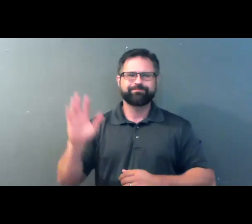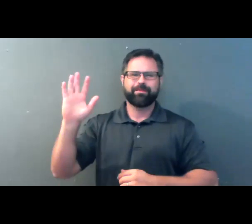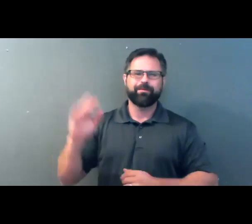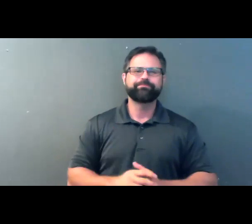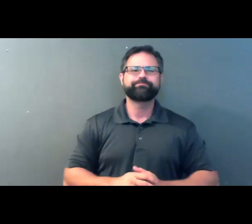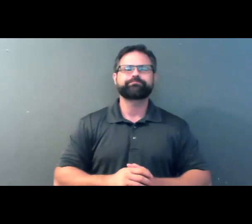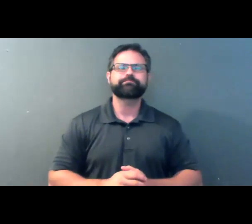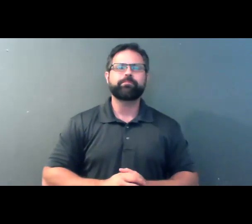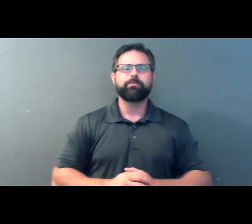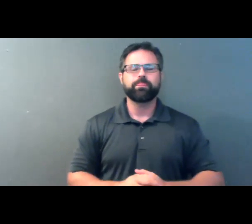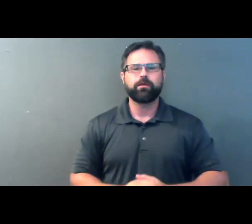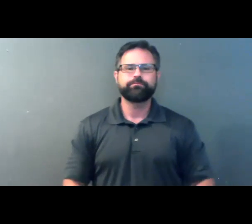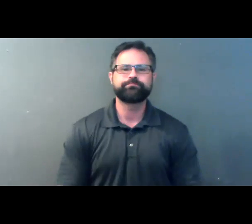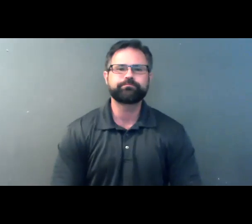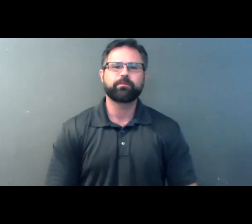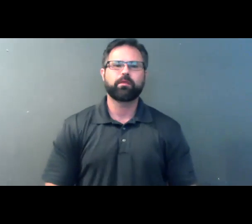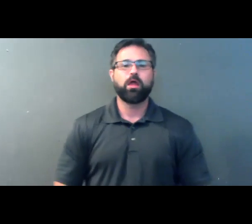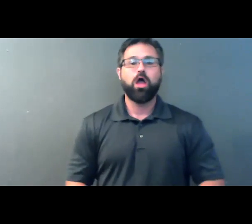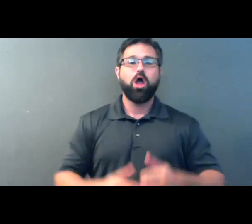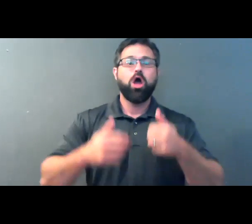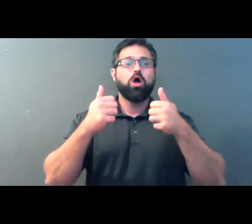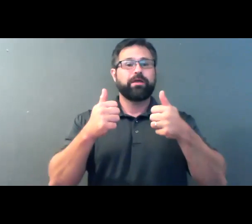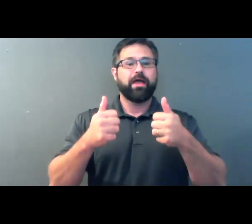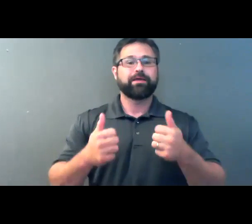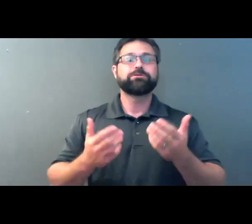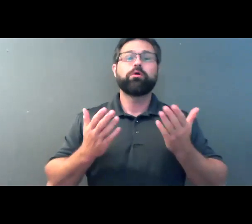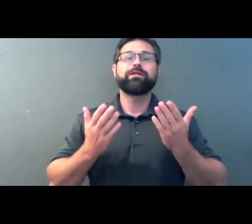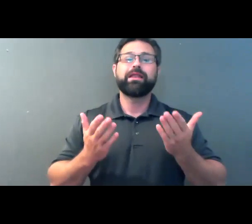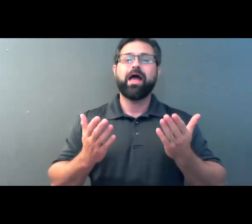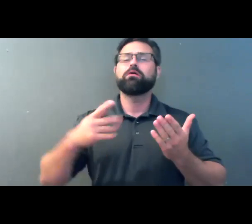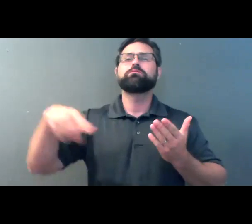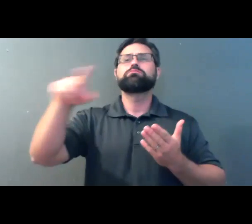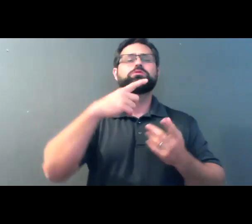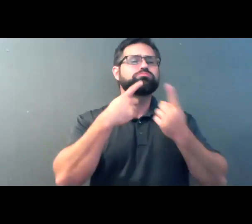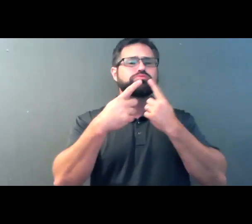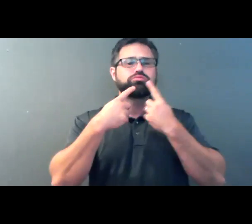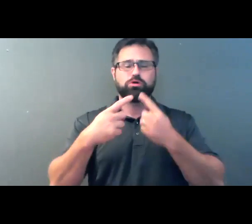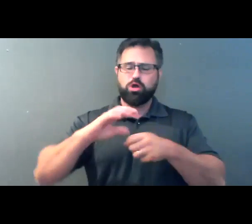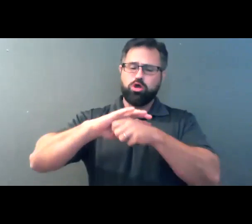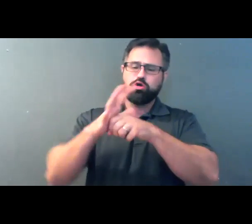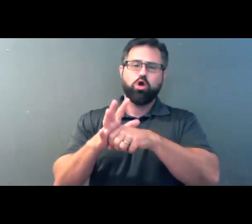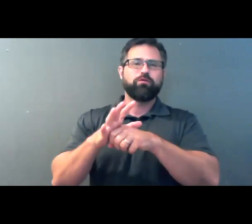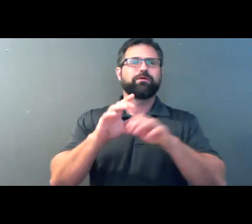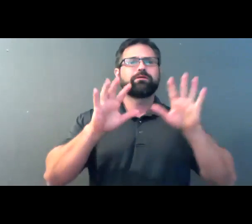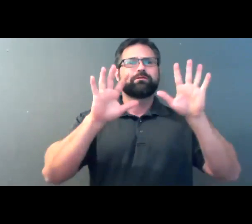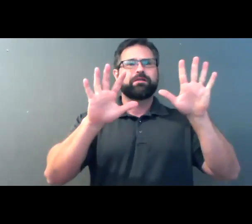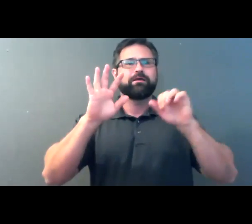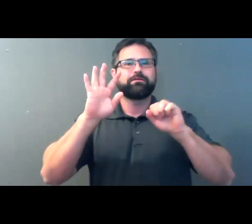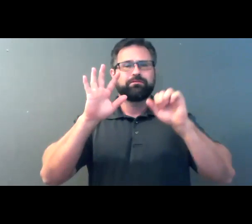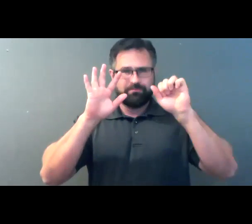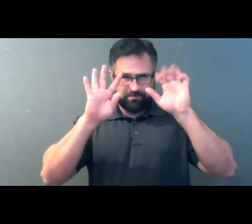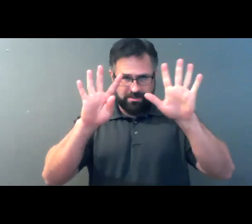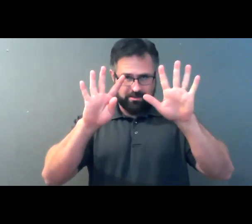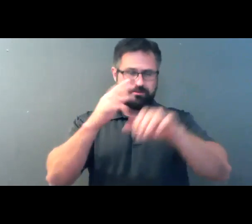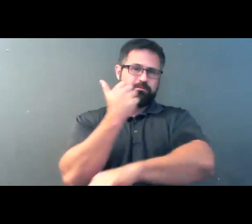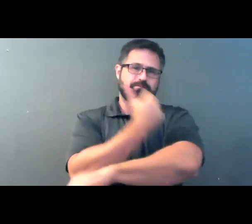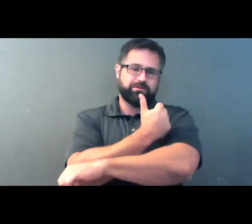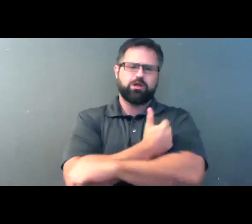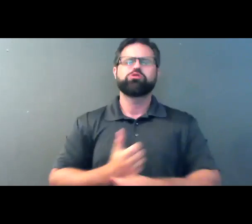okay so this is about cover 19 vaccinations so we need to move quickly to the next step which